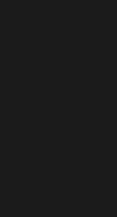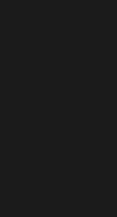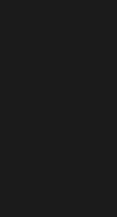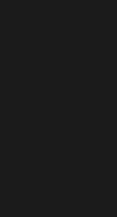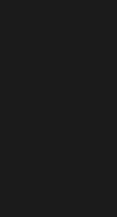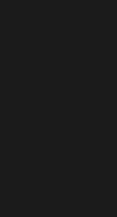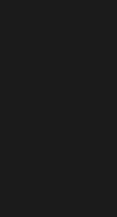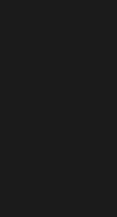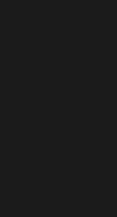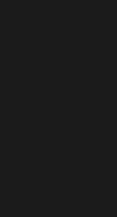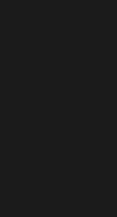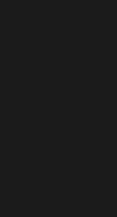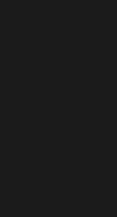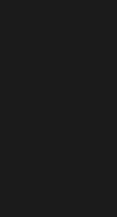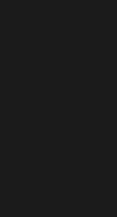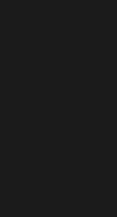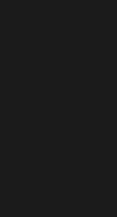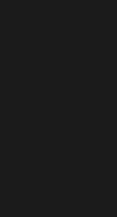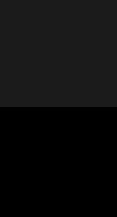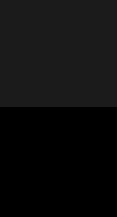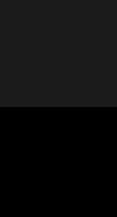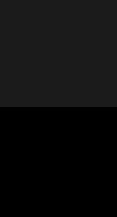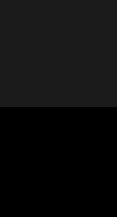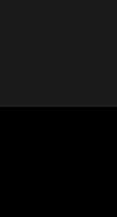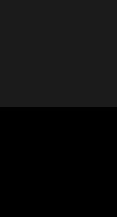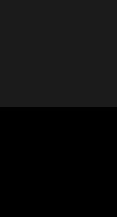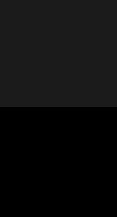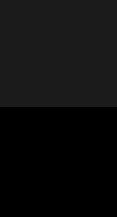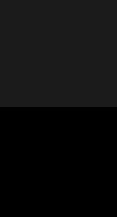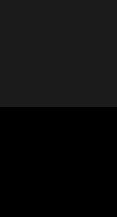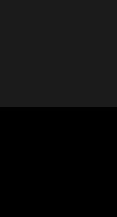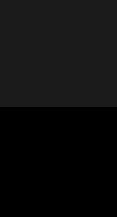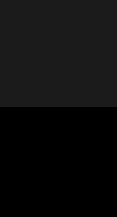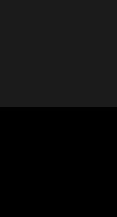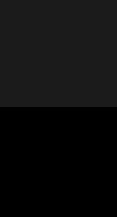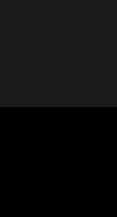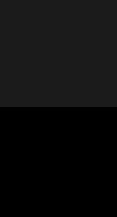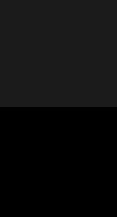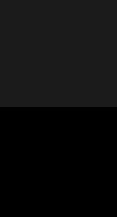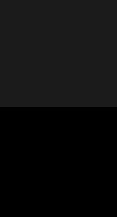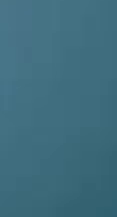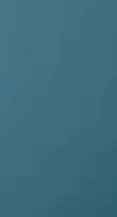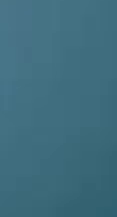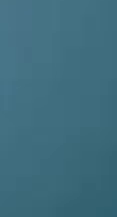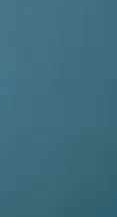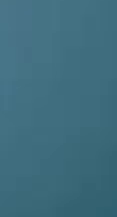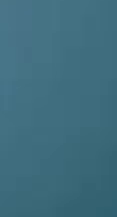our team, because I bugged a couple of our staff to share pictures of their own children with me to pop into the